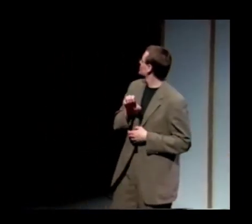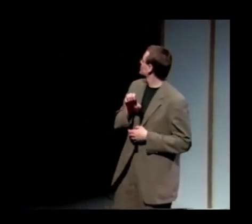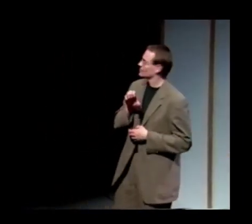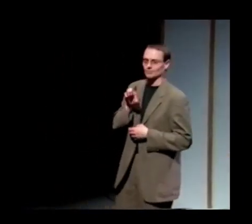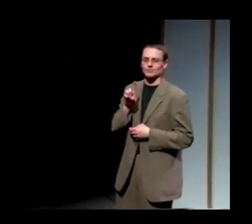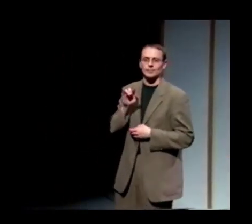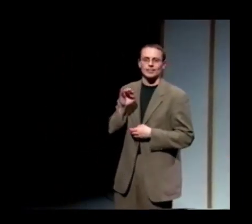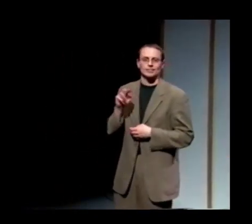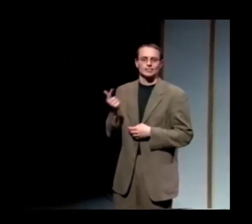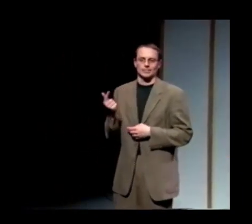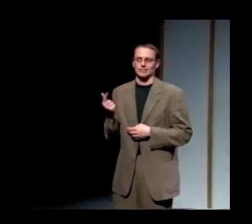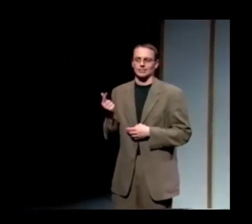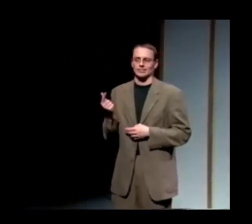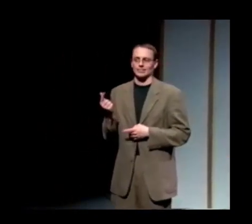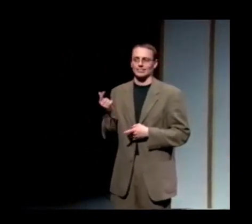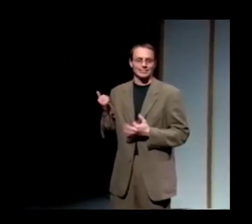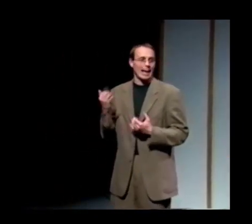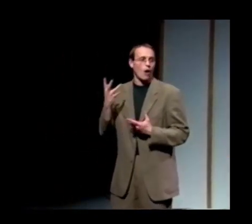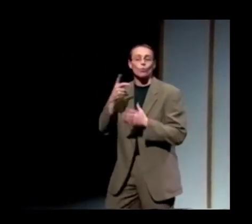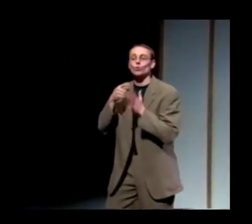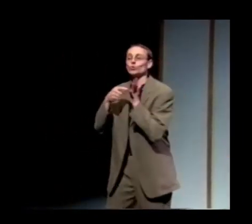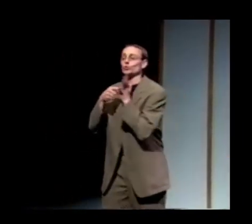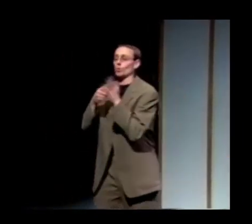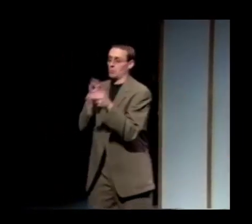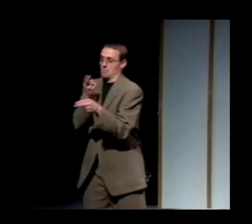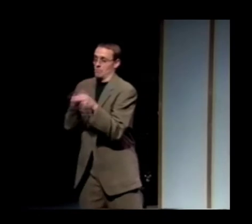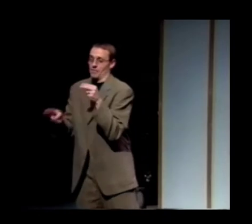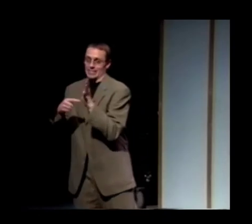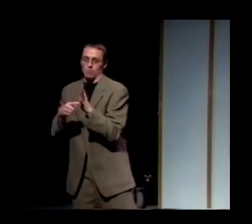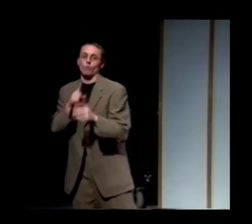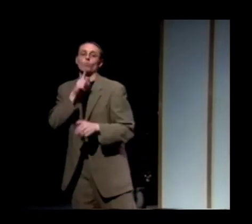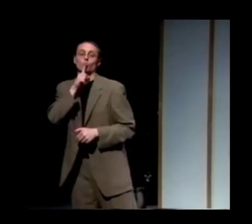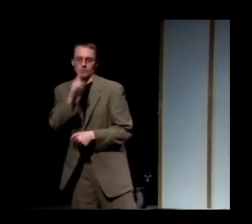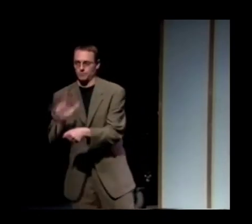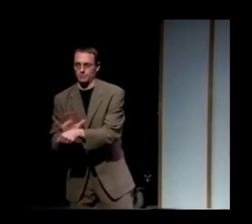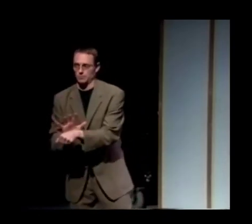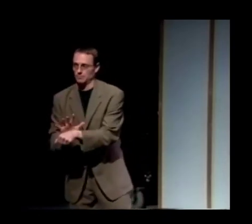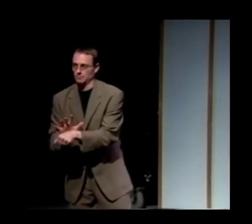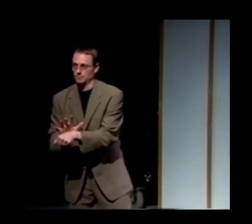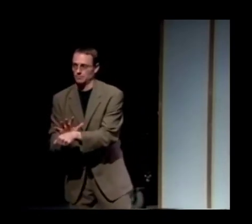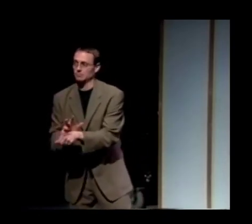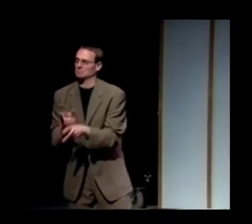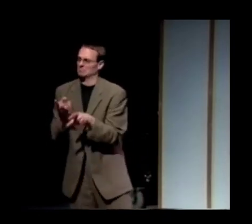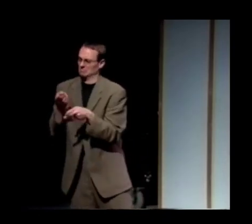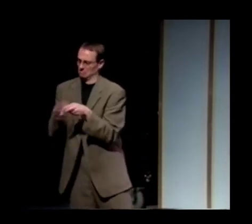HEH HEH HEH. EDITING-ING-ING-ING. SO NOW I WANT TO SHOW YOU JUST A BRIEF EXAMPLE